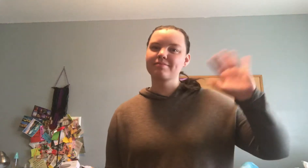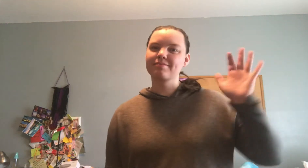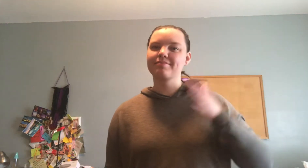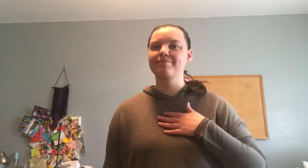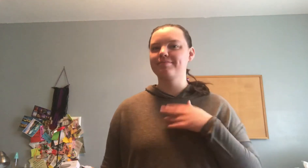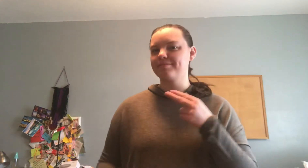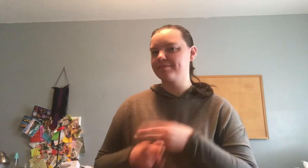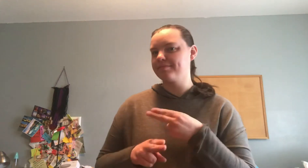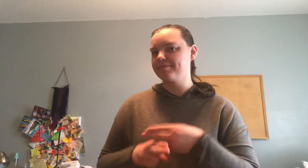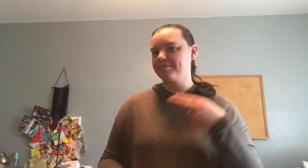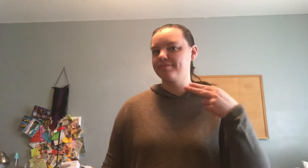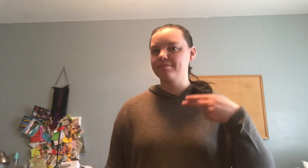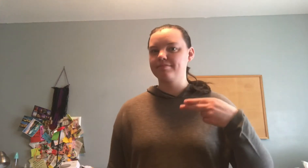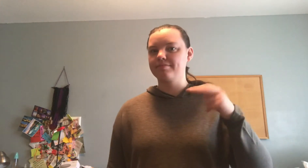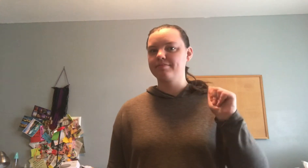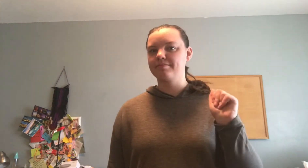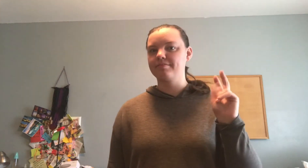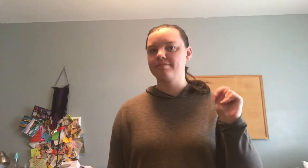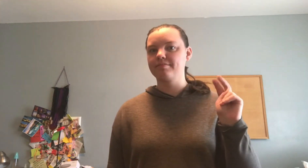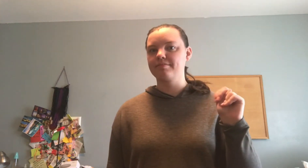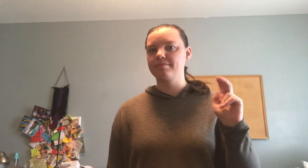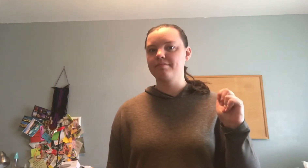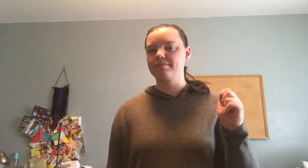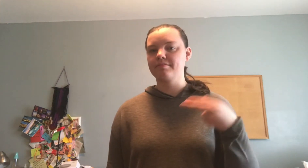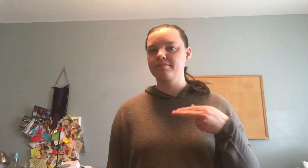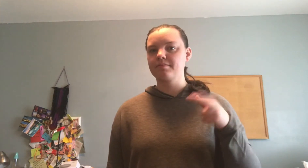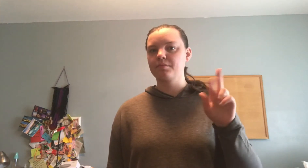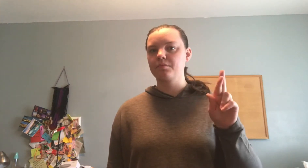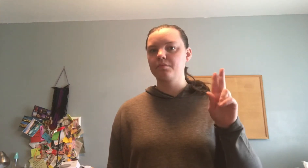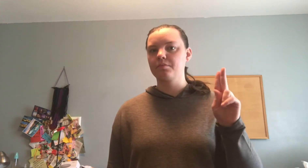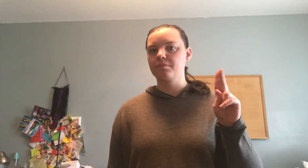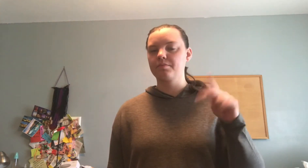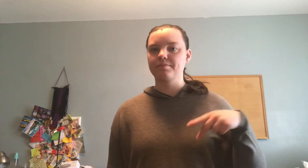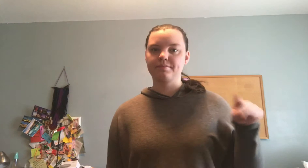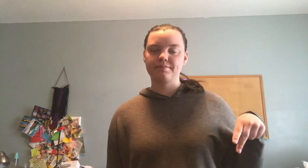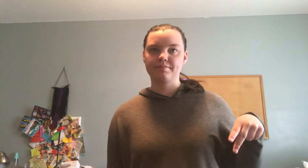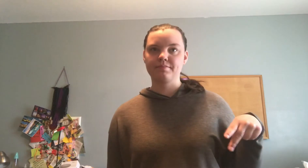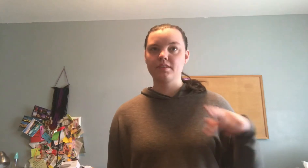Hi! My name is Hannah.